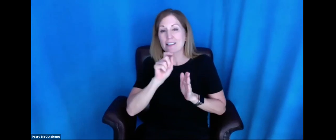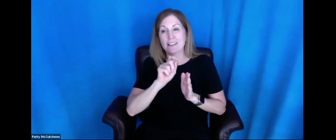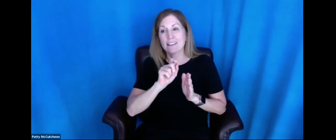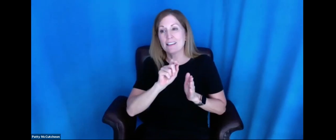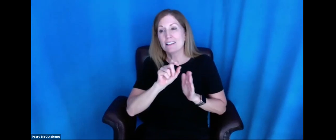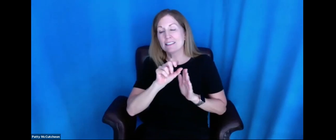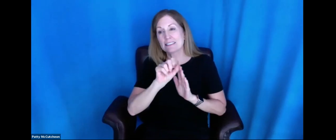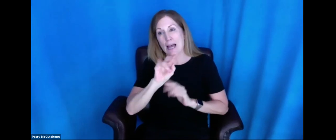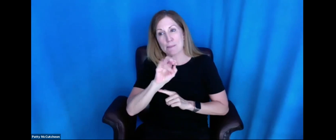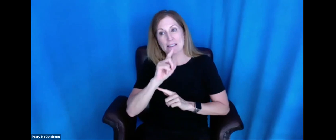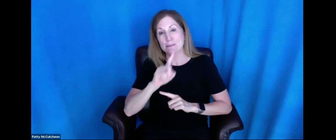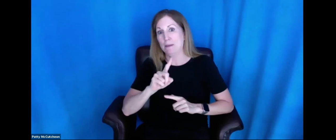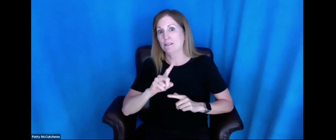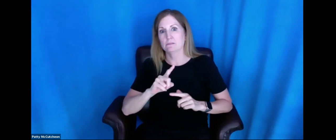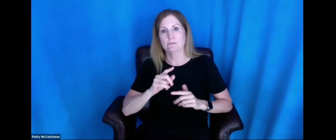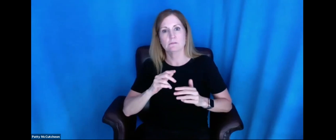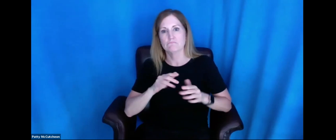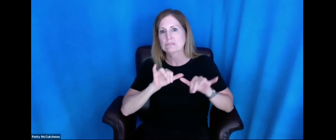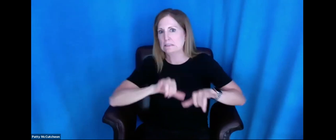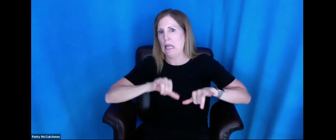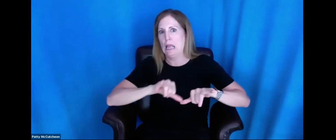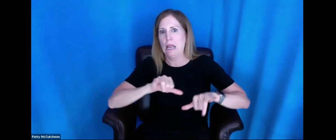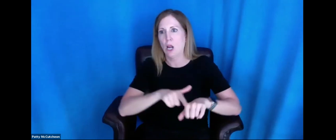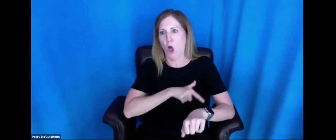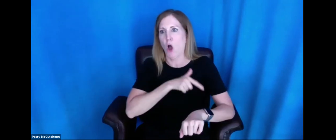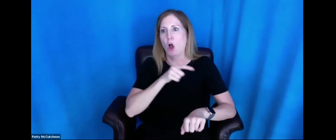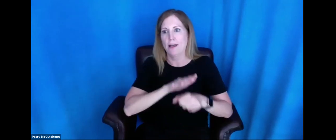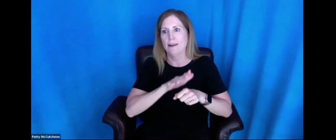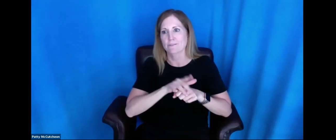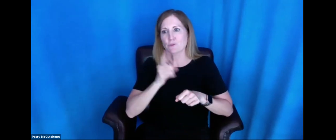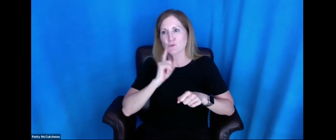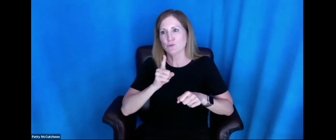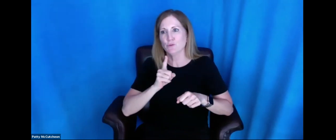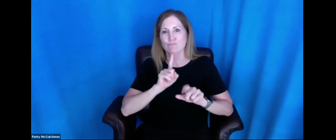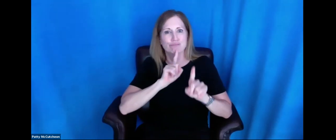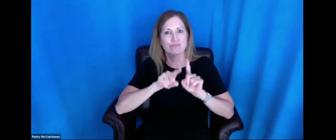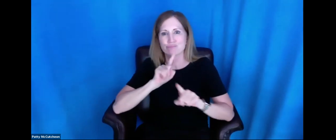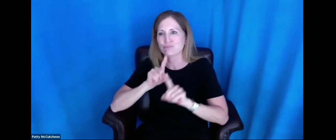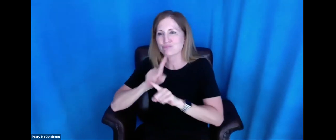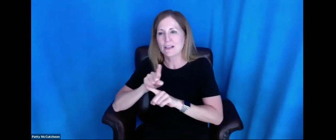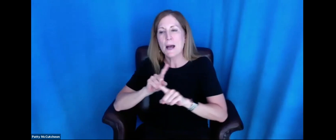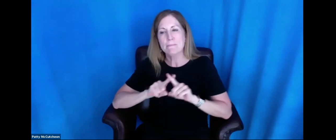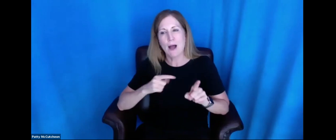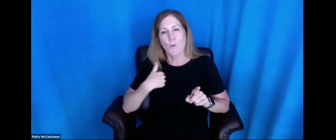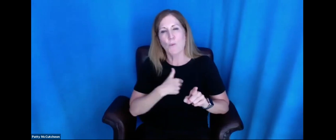what he was expecting to spend here today. And we do have some other things to present you, and